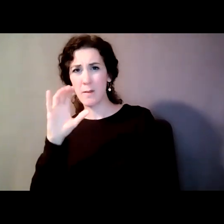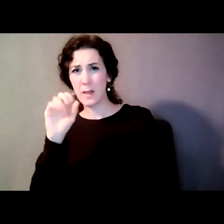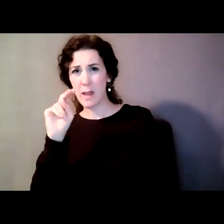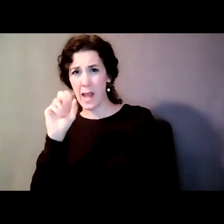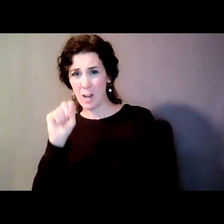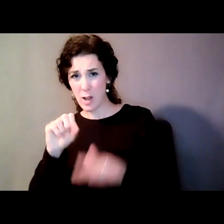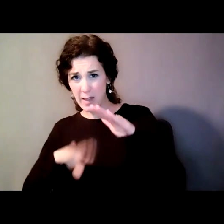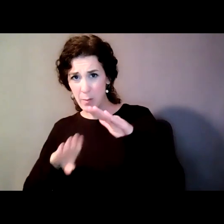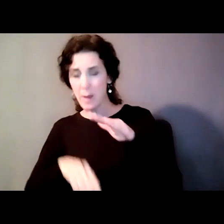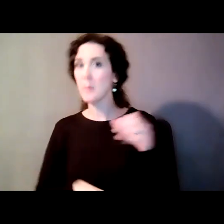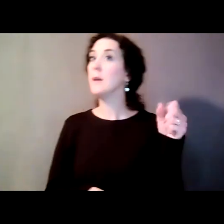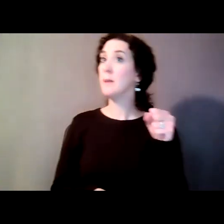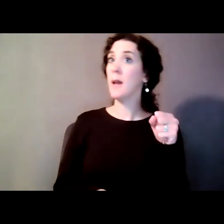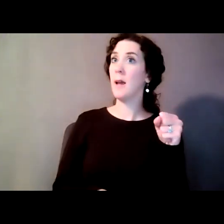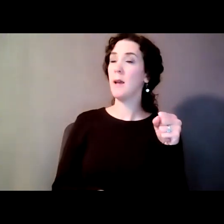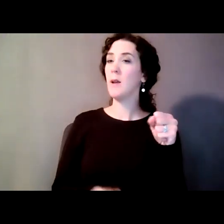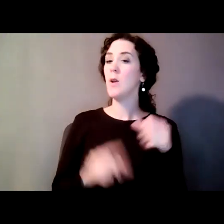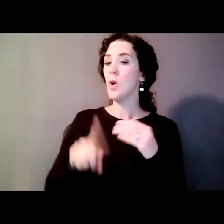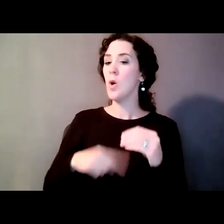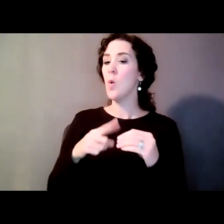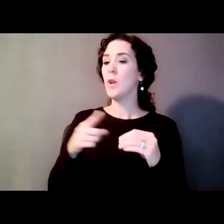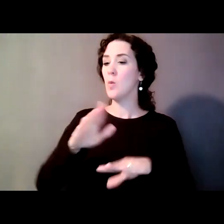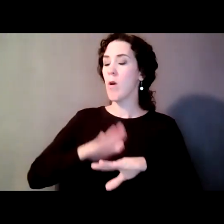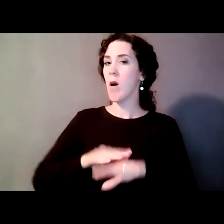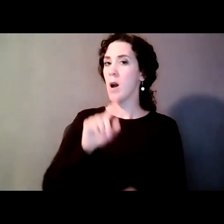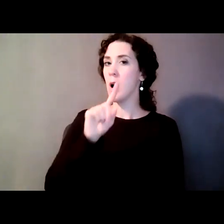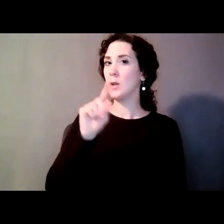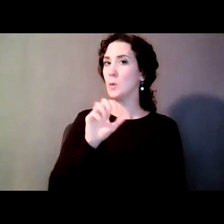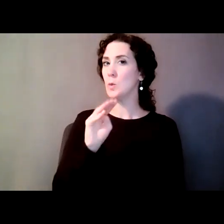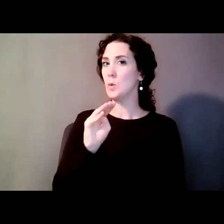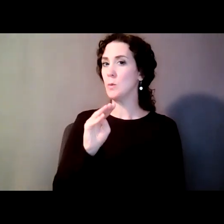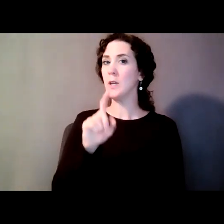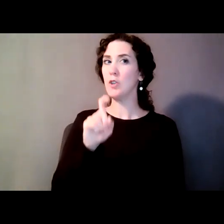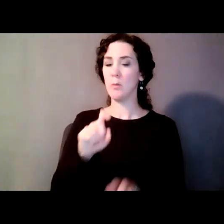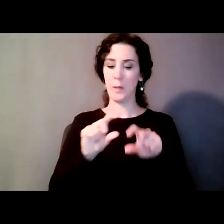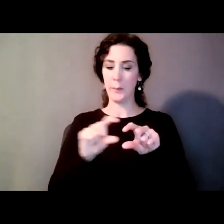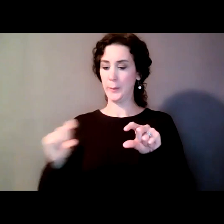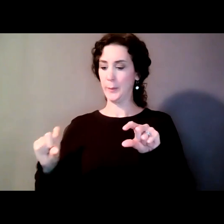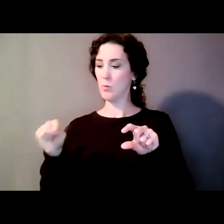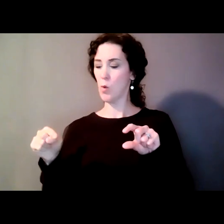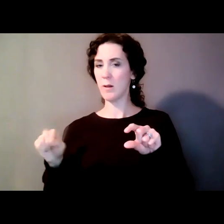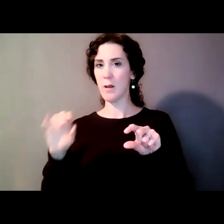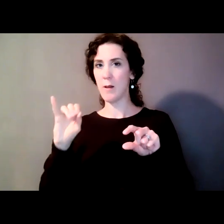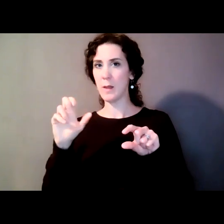When you are on your zoom page it should be one of the icons on the bottom of the zoom page.